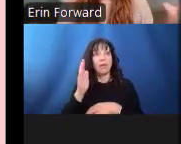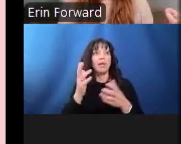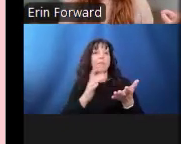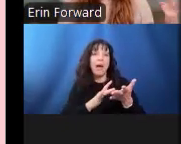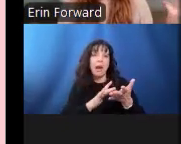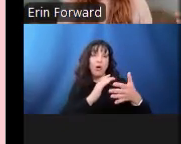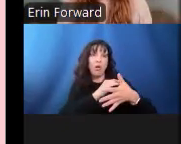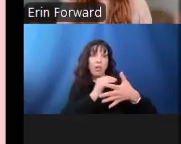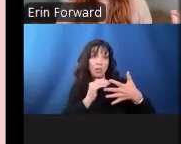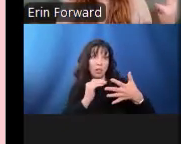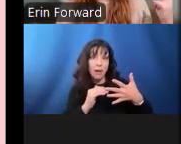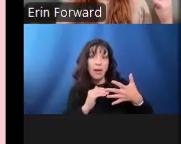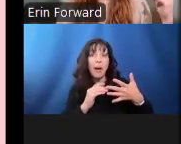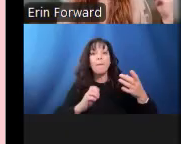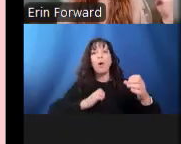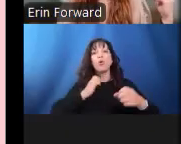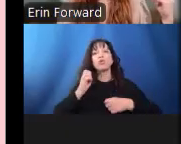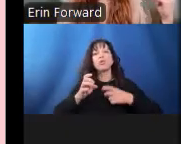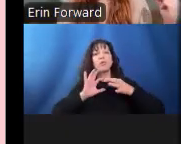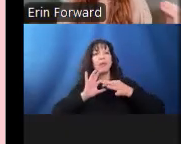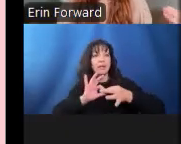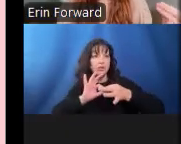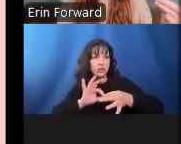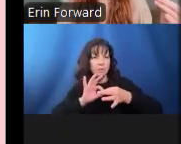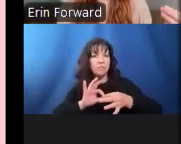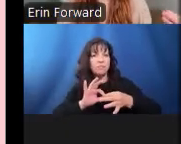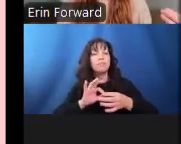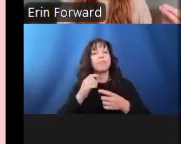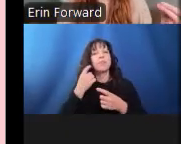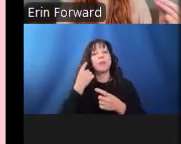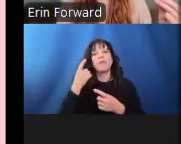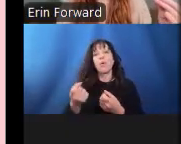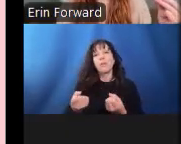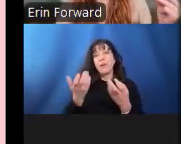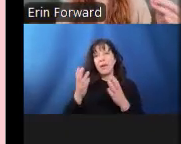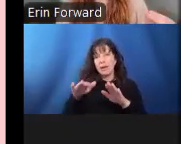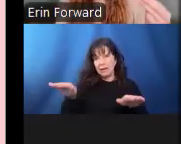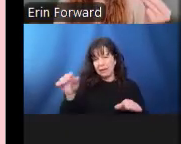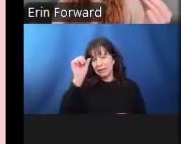emotional and relationship. For a lot of kids that were very